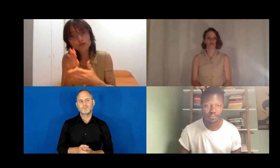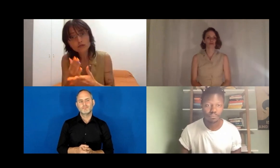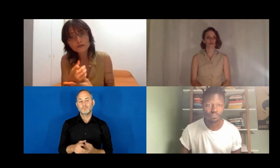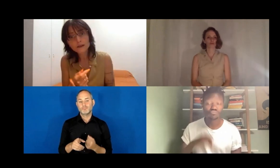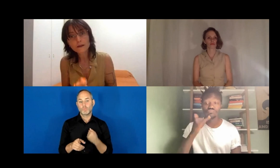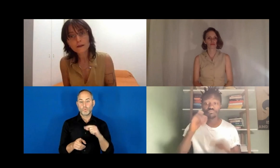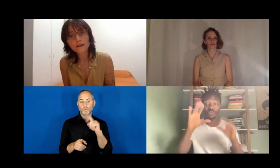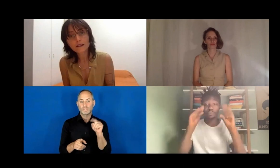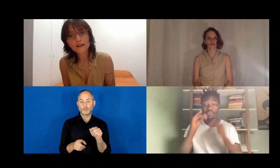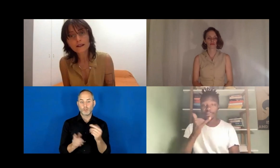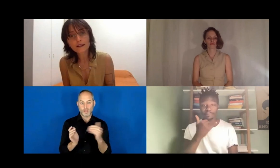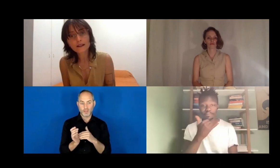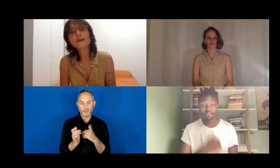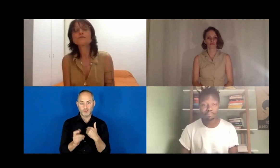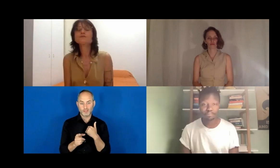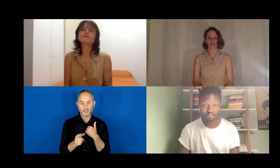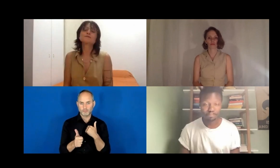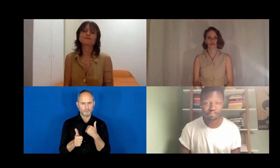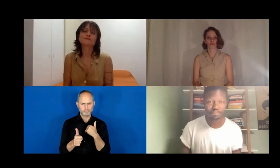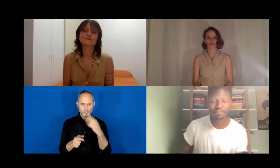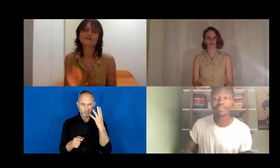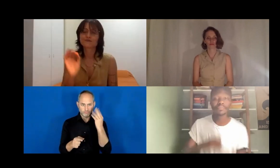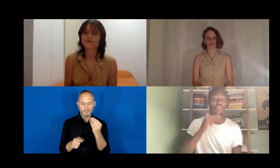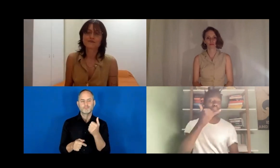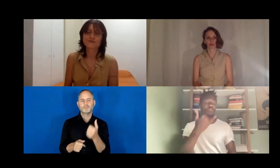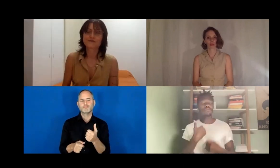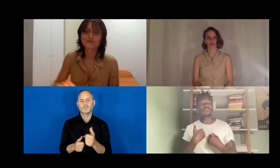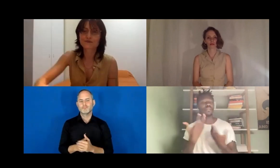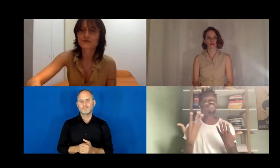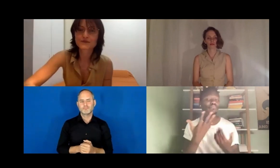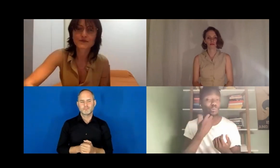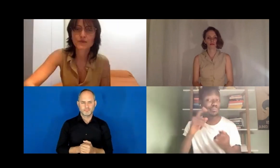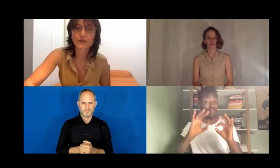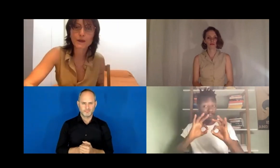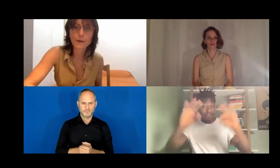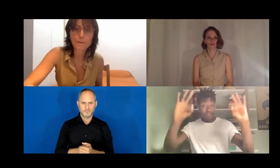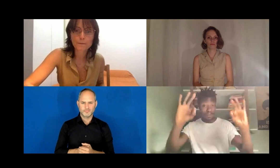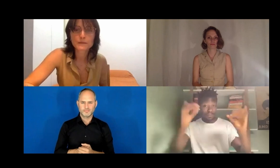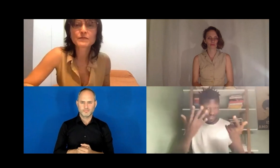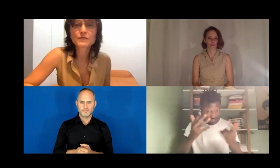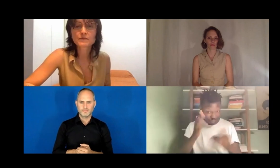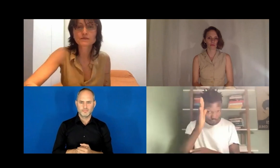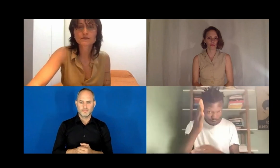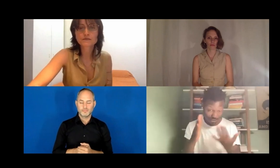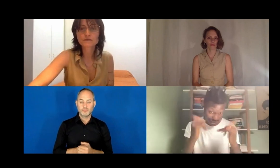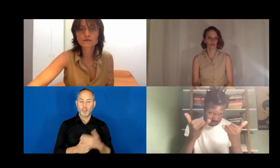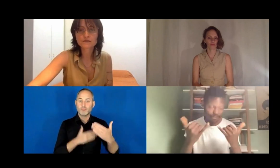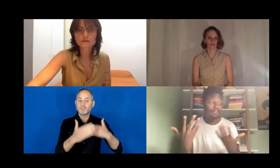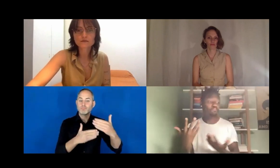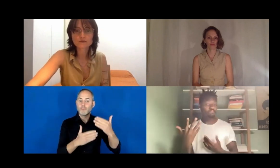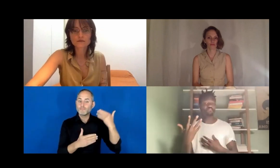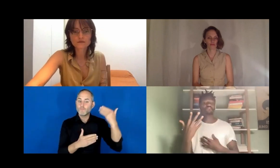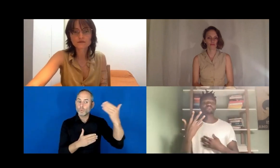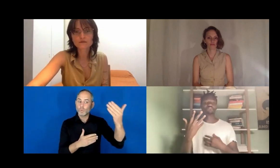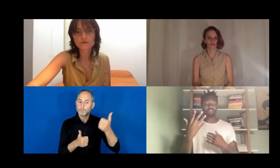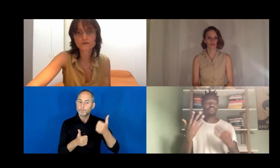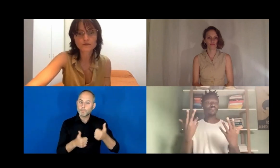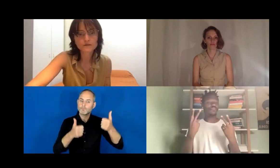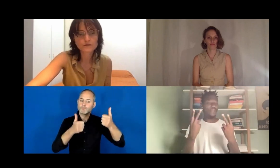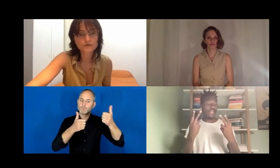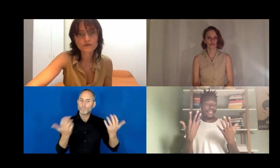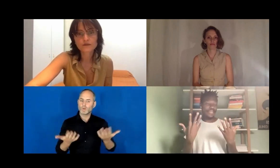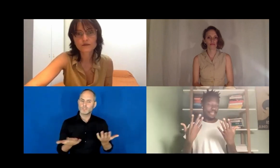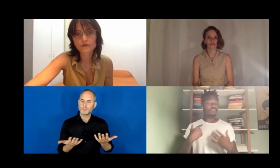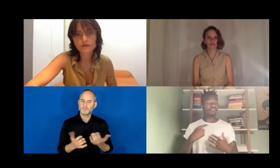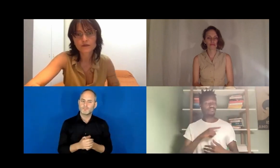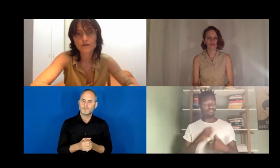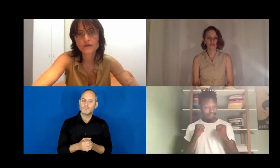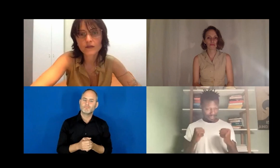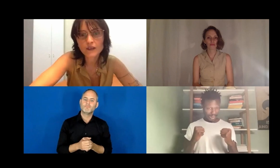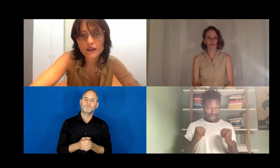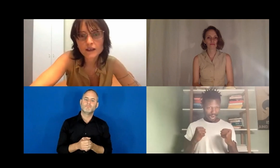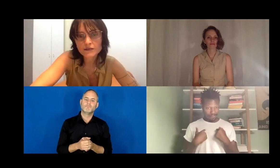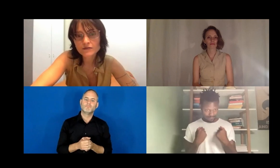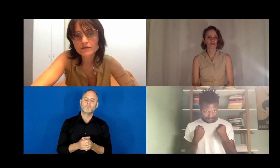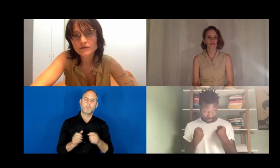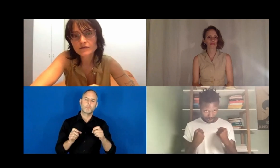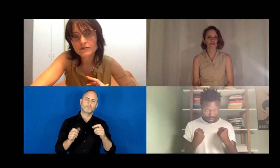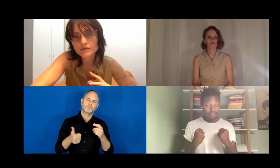Dodzi Dougban: No, no, I got it, I got it. Thank you. So, for the future, in order to improve the situation, I really hope,